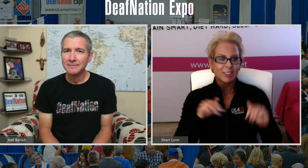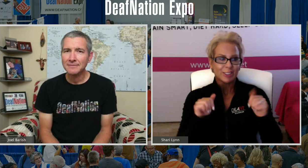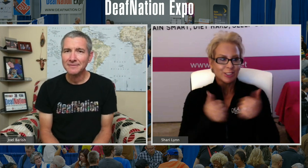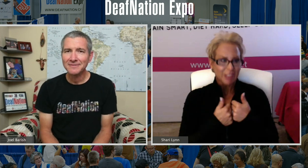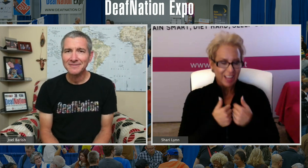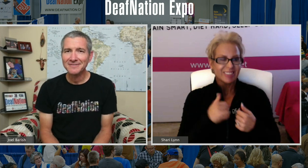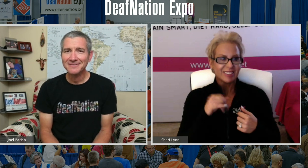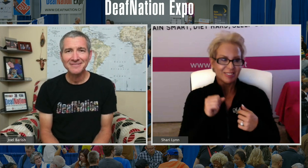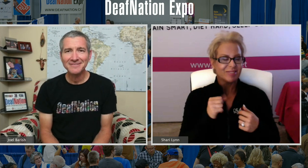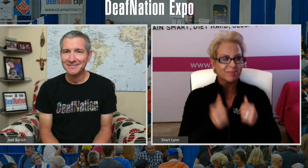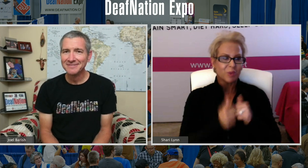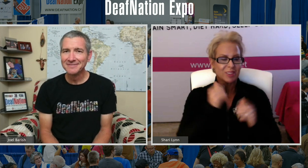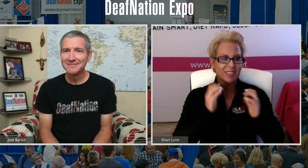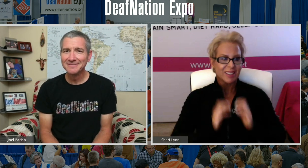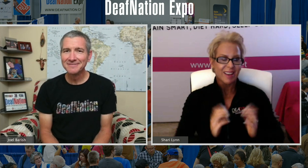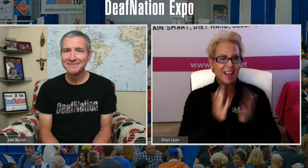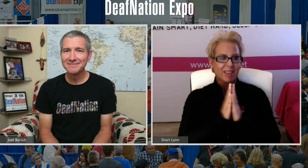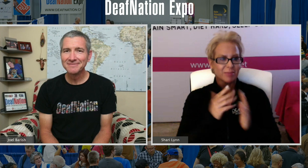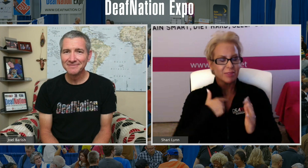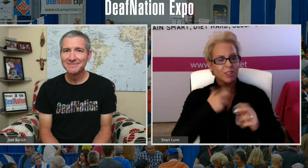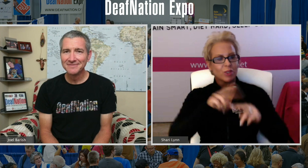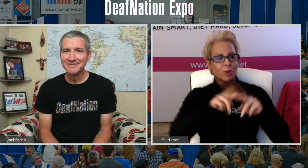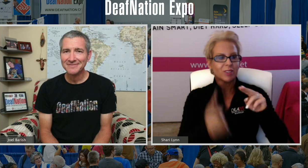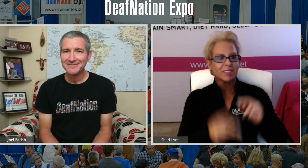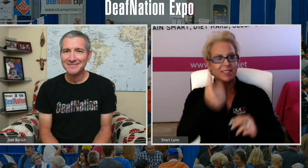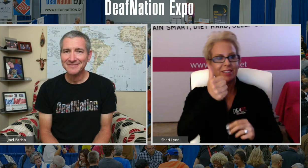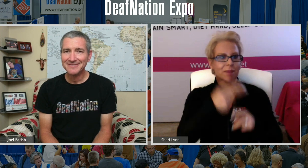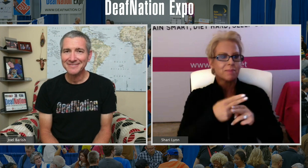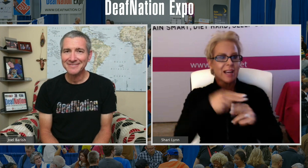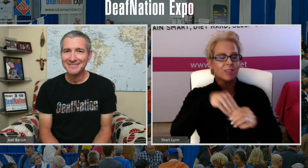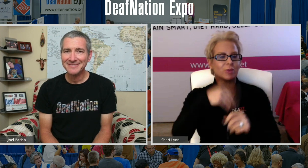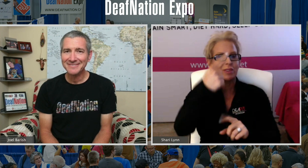My challenge is most clients ask me to lose ten pounds